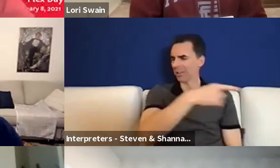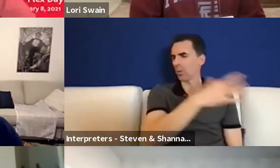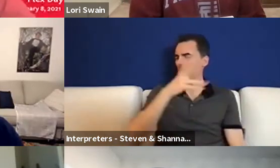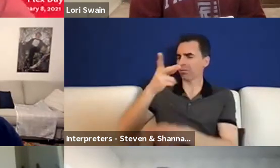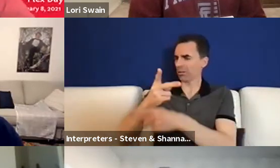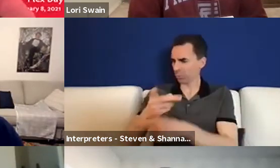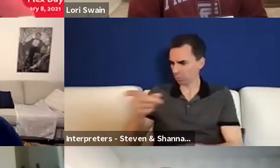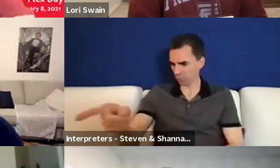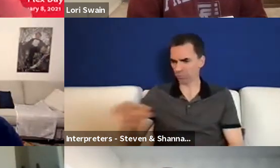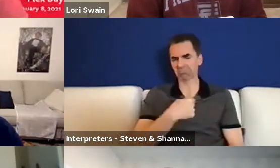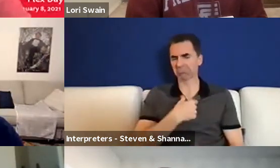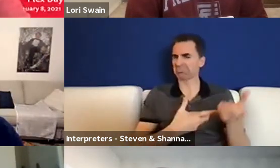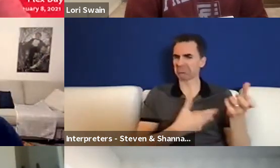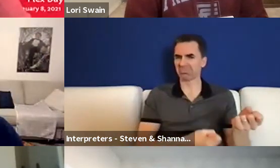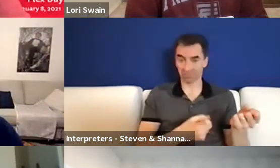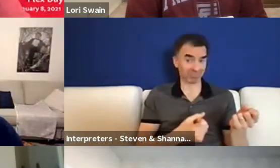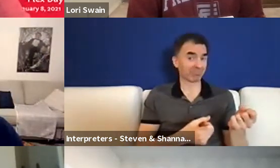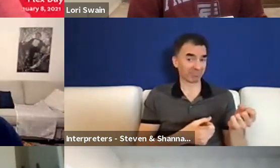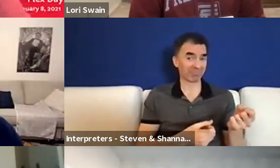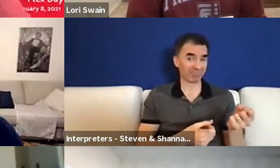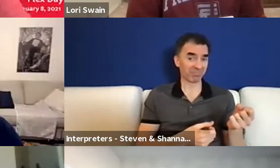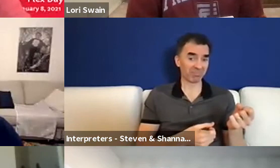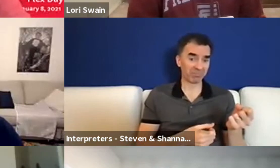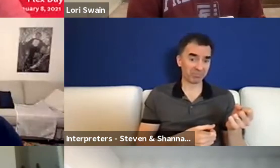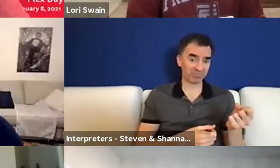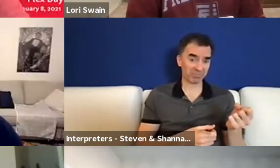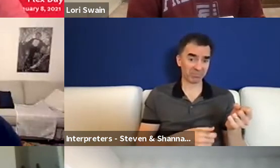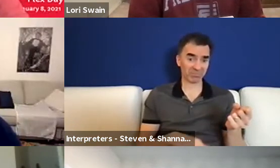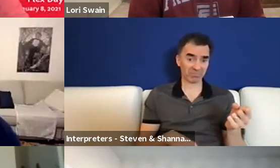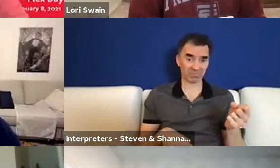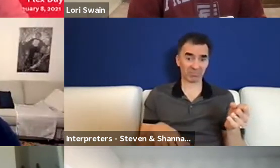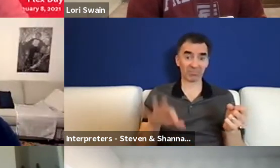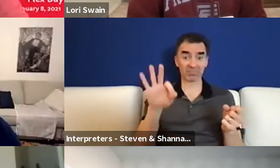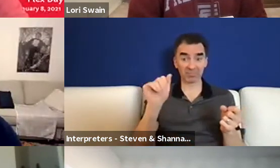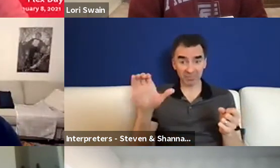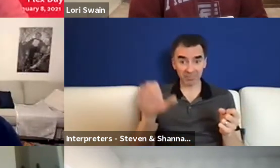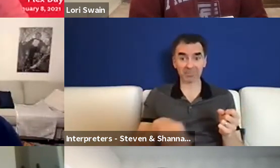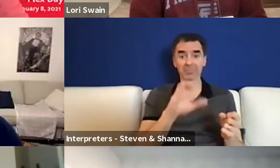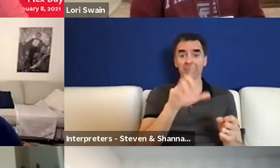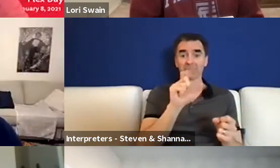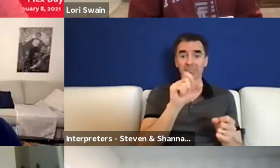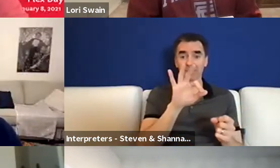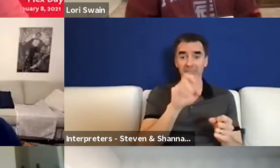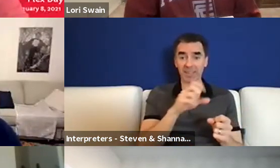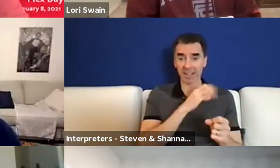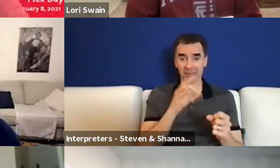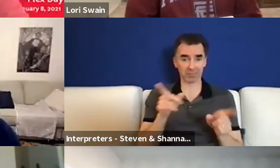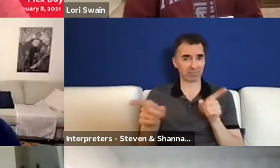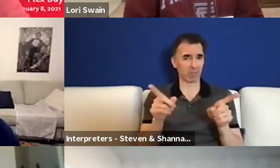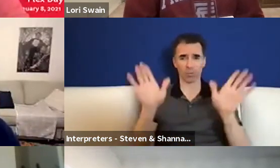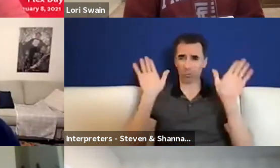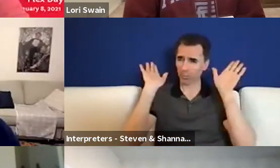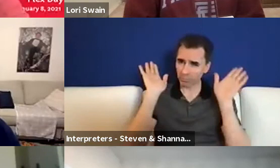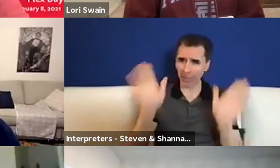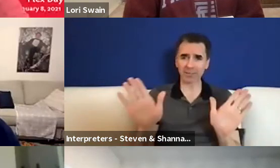faculty, our faculty, and our classified staff are just amazing. And so I think that's one thing that we just need to scale up and